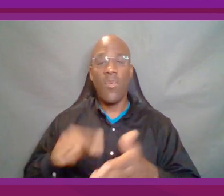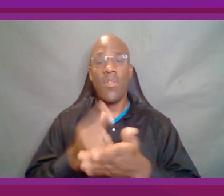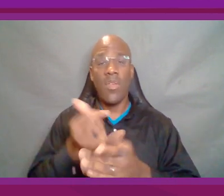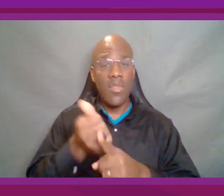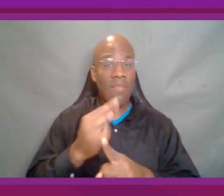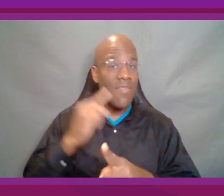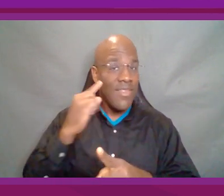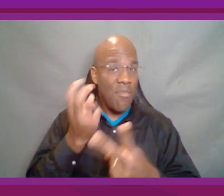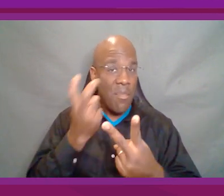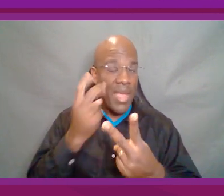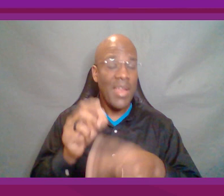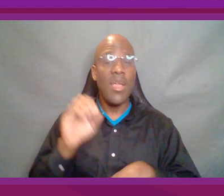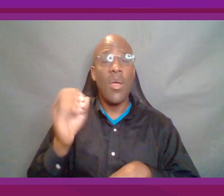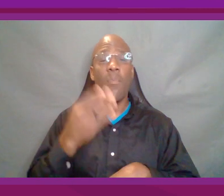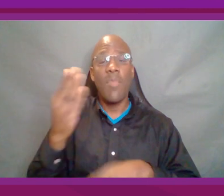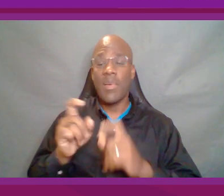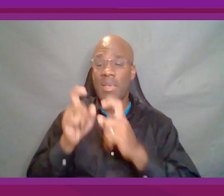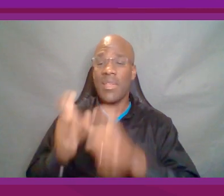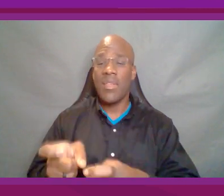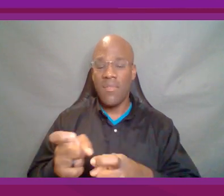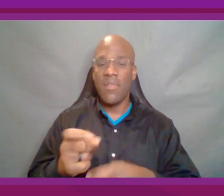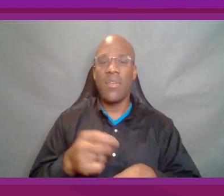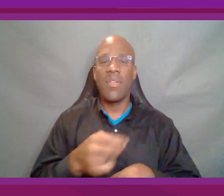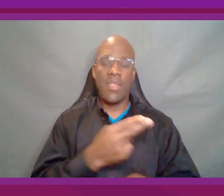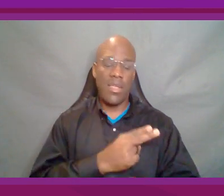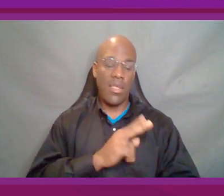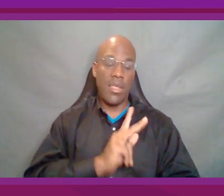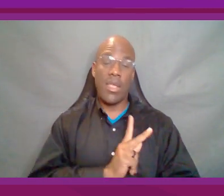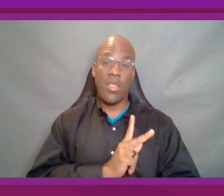House Champion of Change. She also received the Helen Keller Achievement Award,